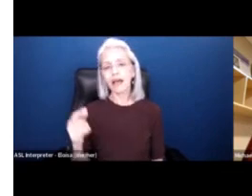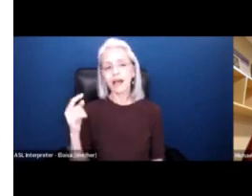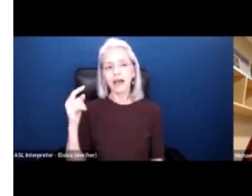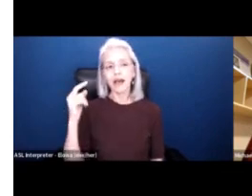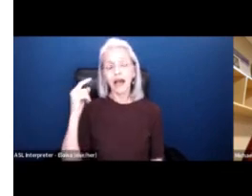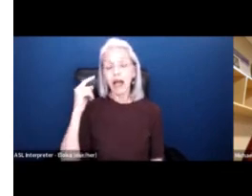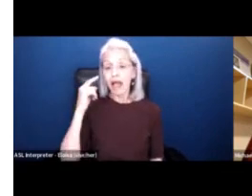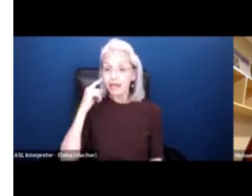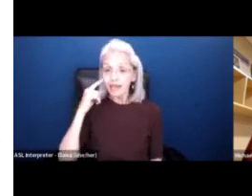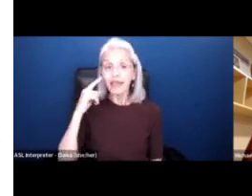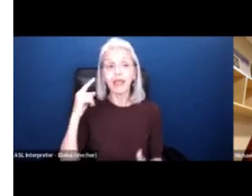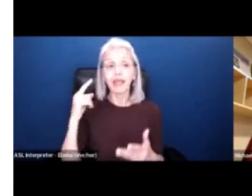you know, it's, it's perhaps